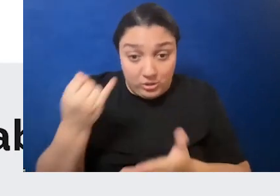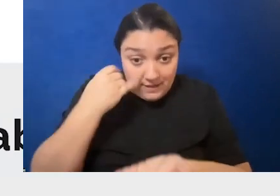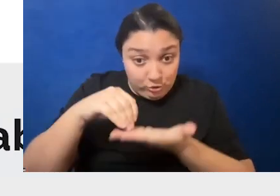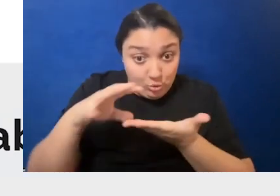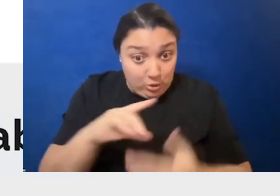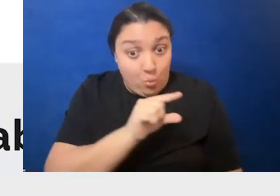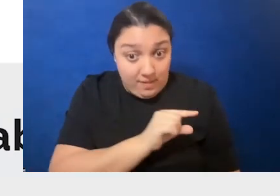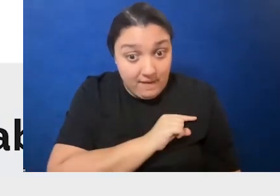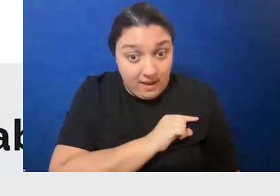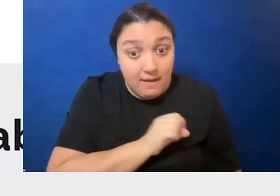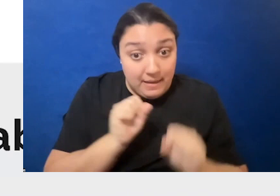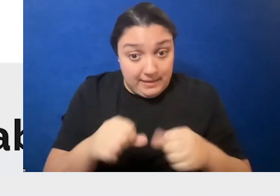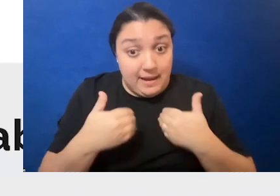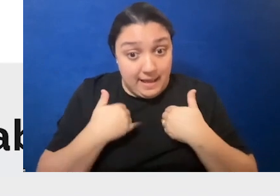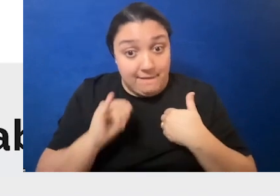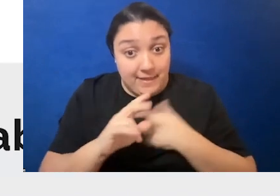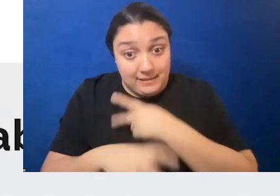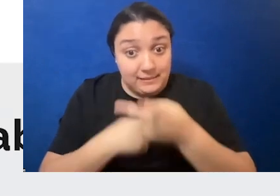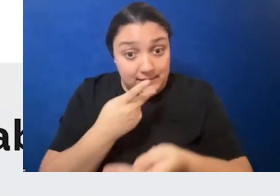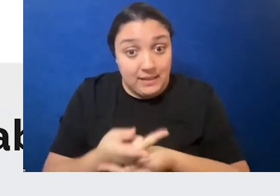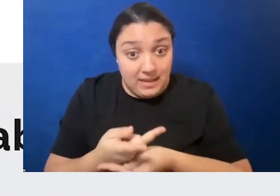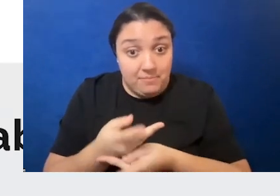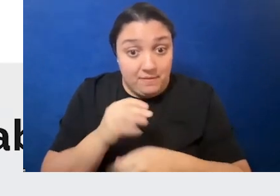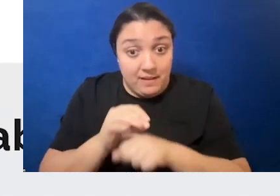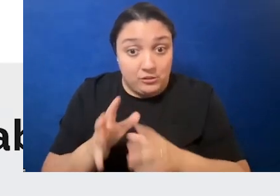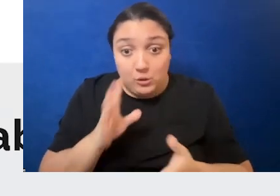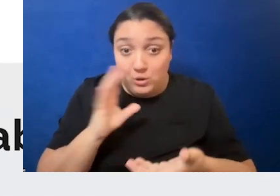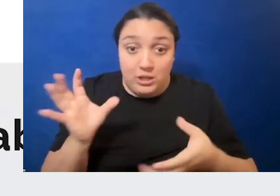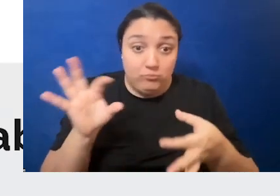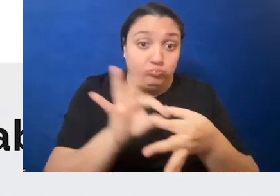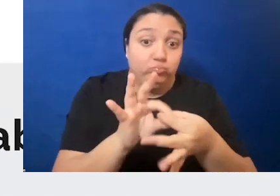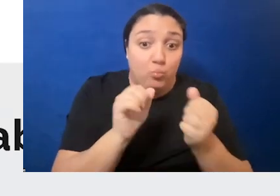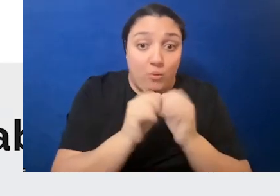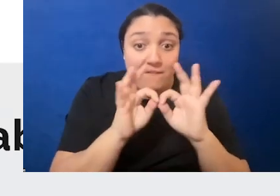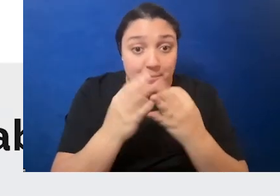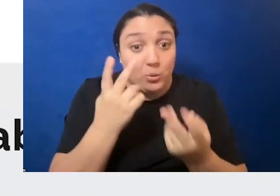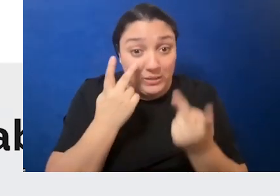STUDENTS THAT QUALIFY FOR THAT CAN HAVE THAT TYPE OF COUNSELING, WHICH HOOKS IN WITH THE FAMILIES.